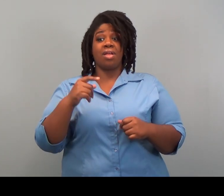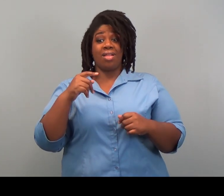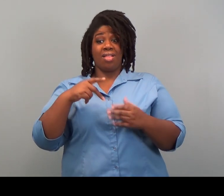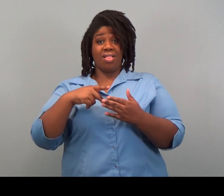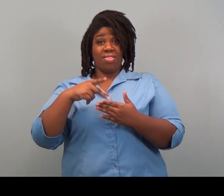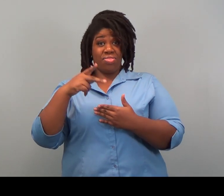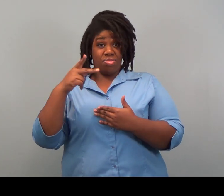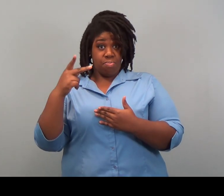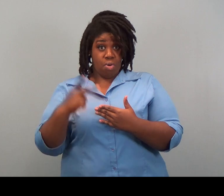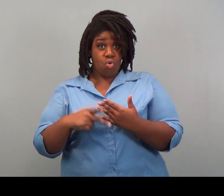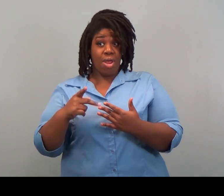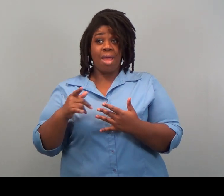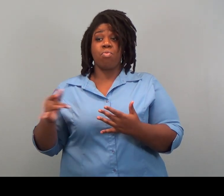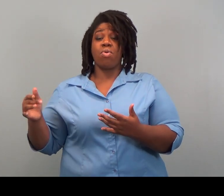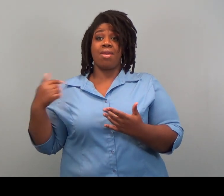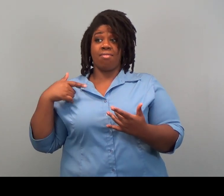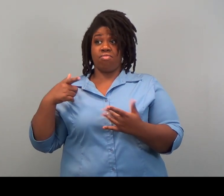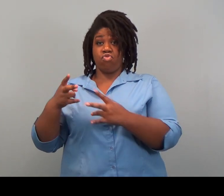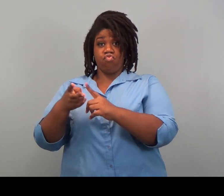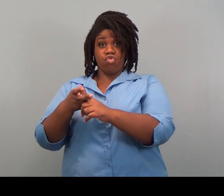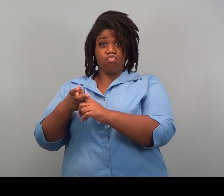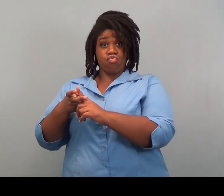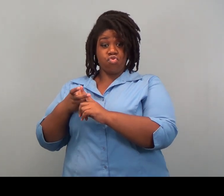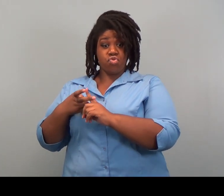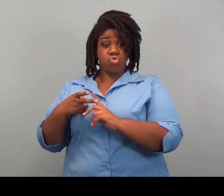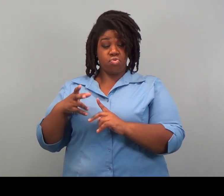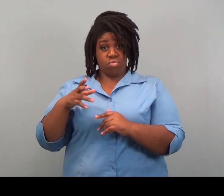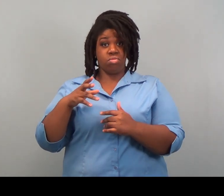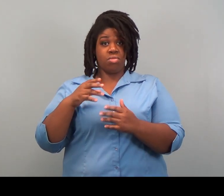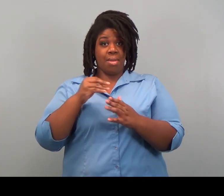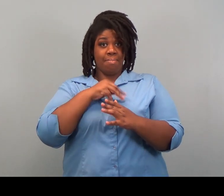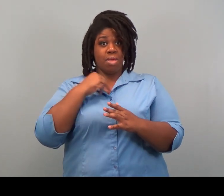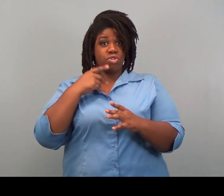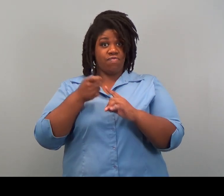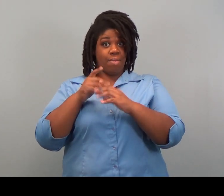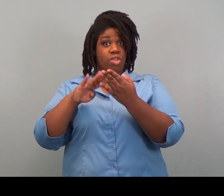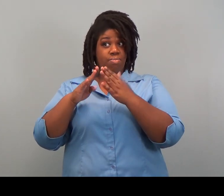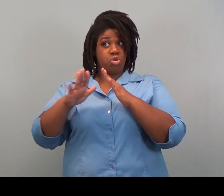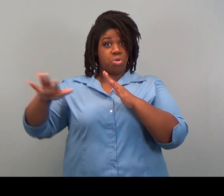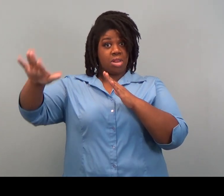We recruit 80 to 90 members of the community every tax season.